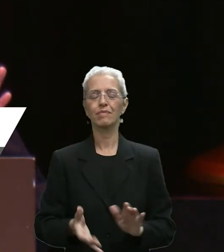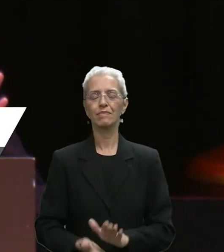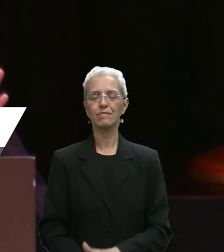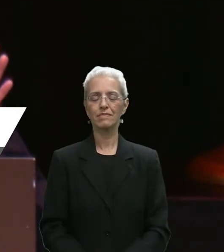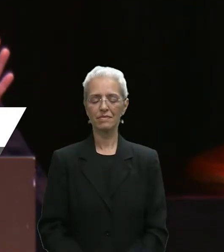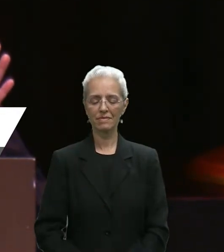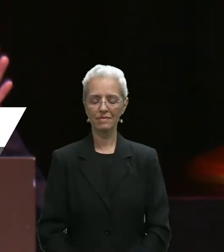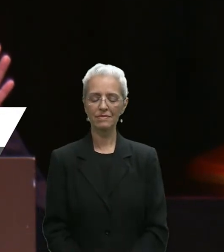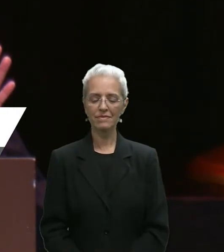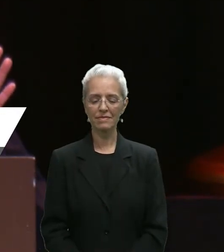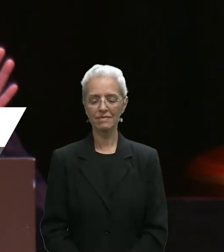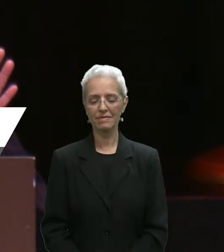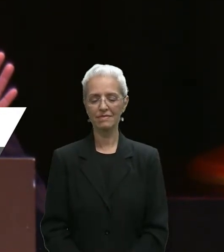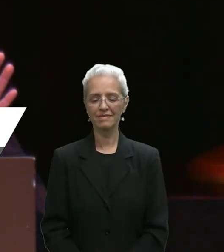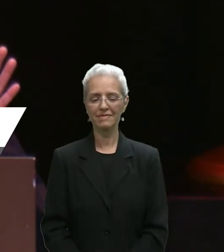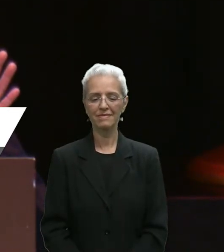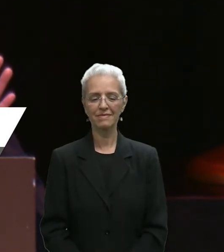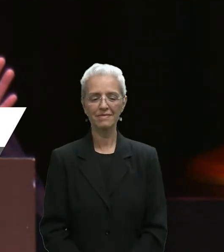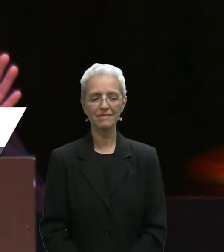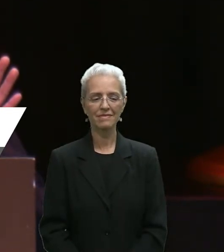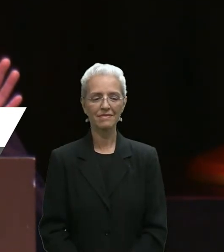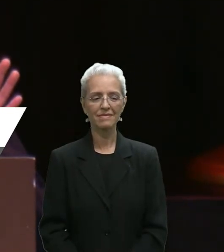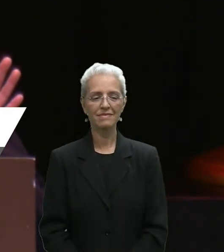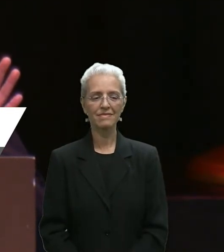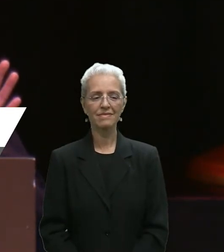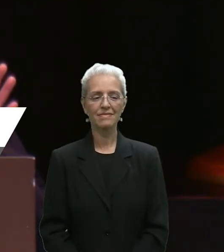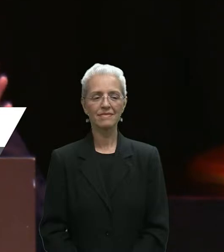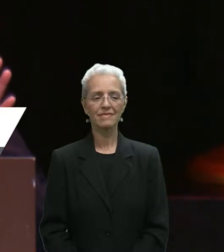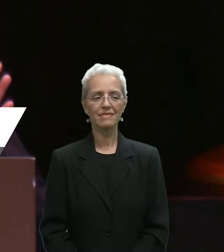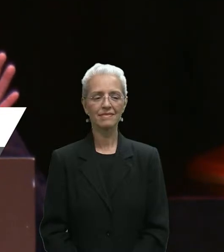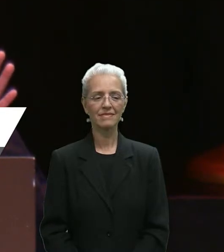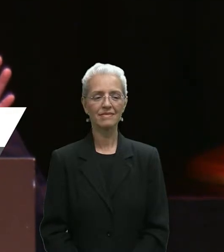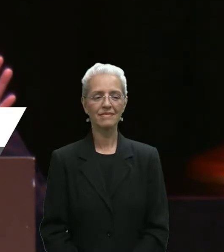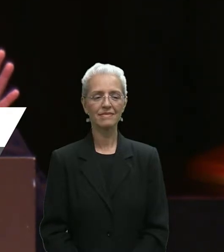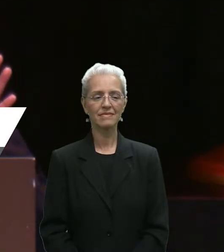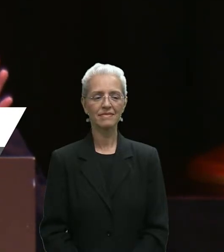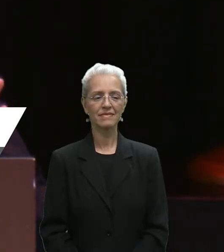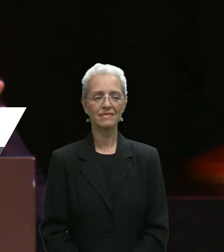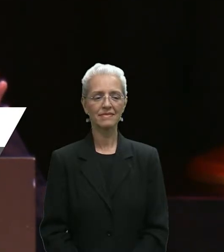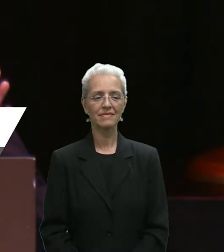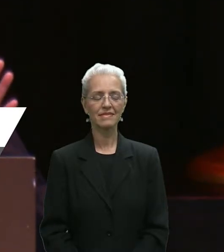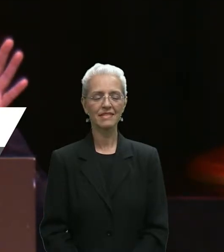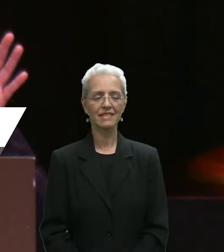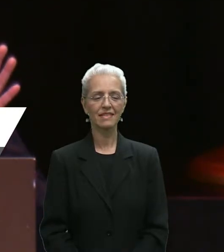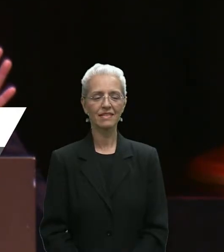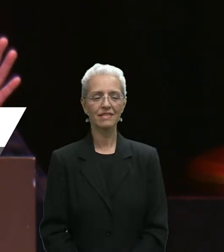[Joseph Moran] Everyone, please be seated.